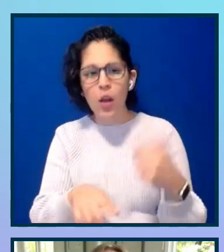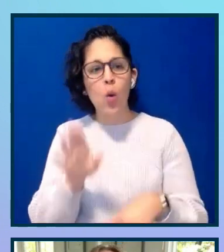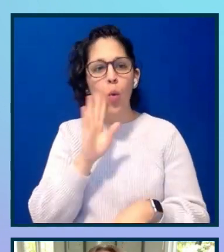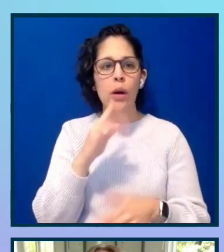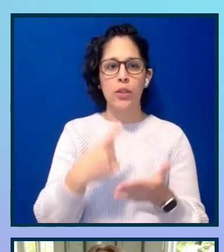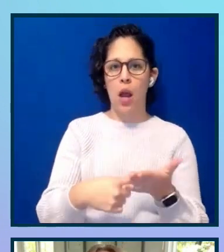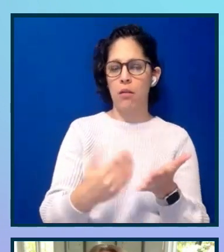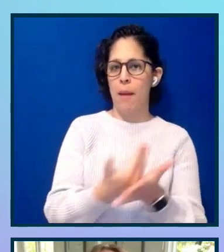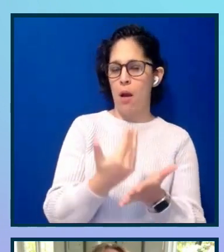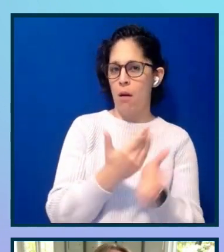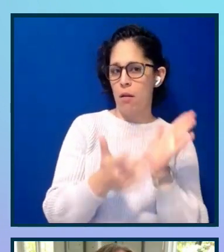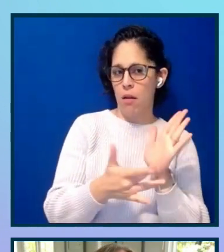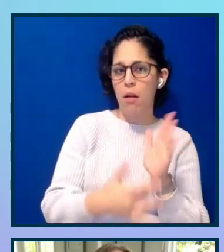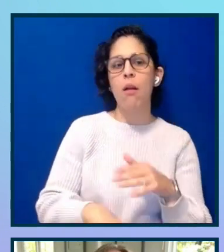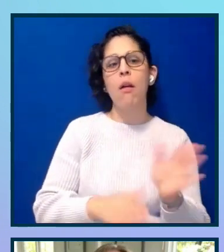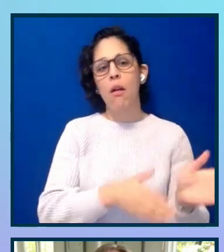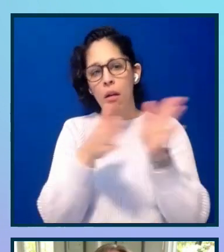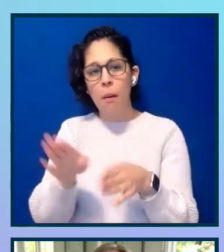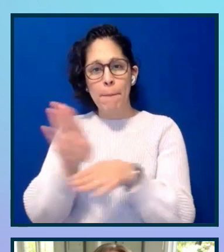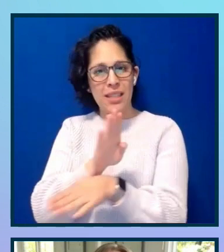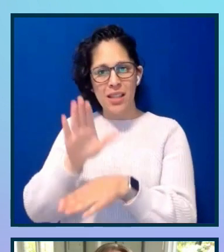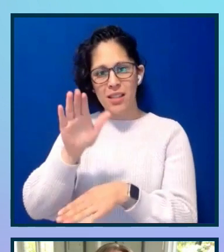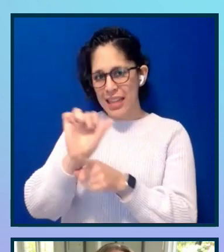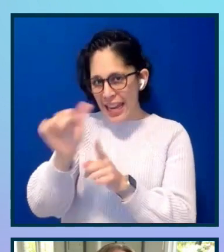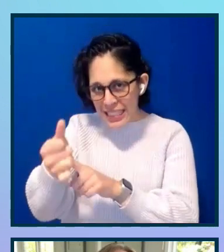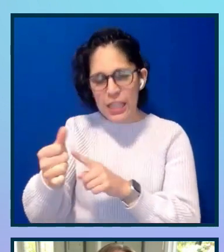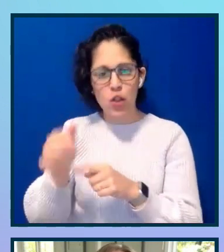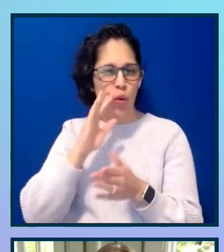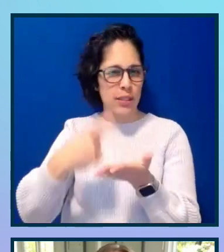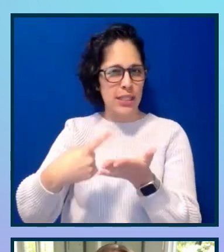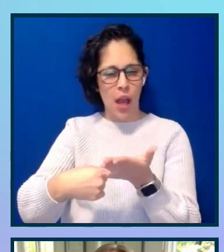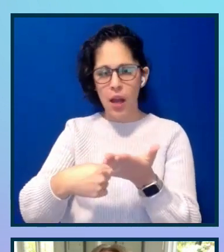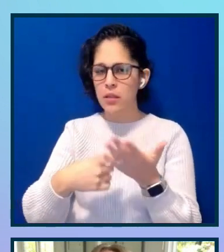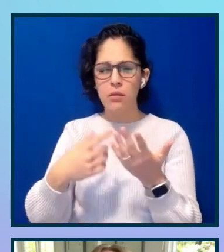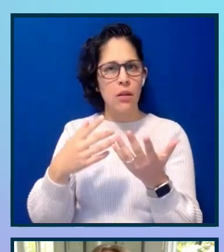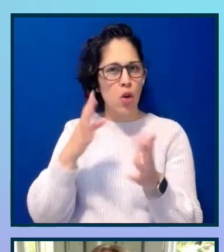We're gonna go through a number of business cases with regards to the creation of images